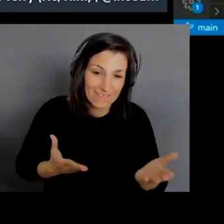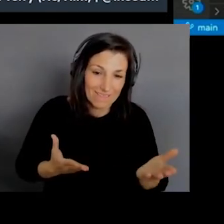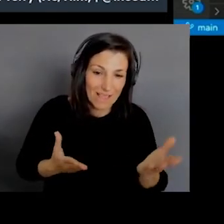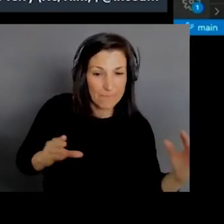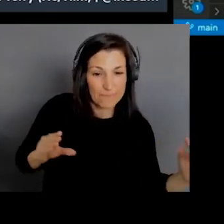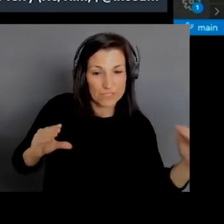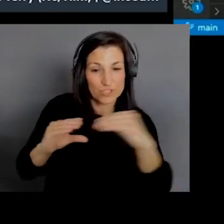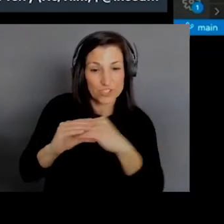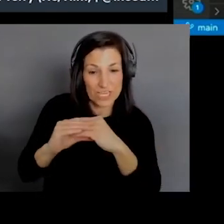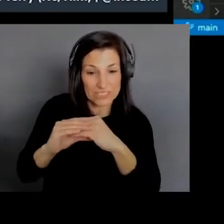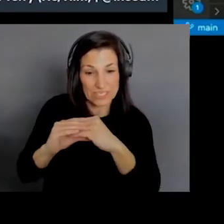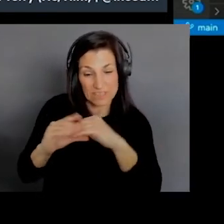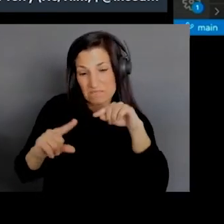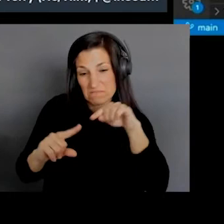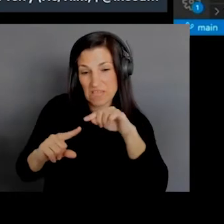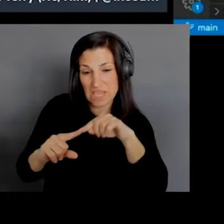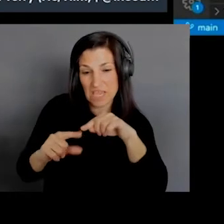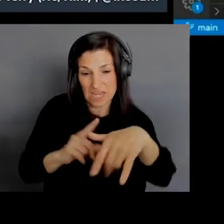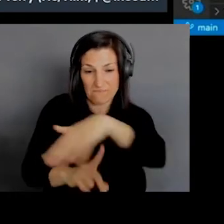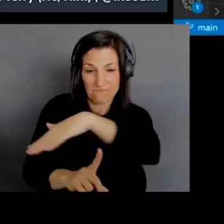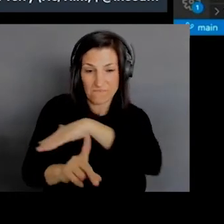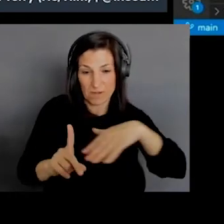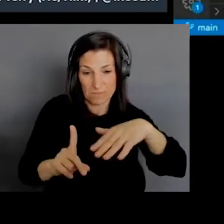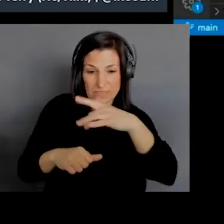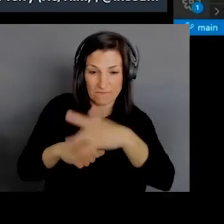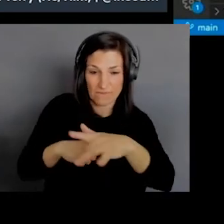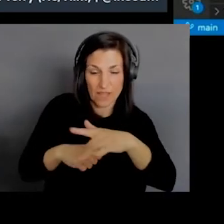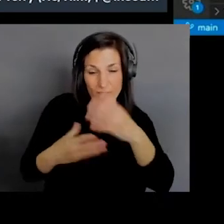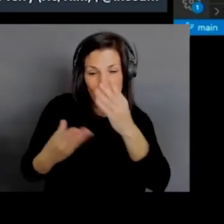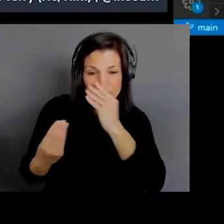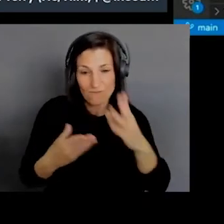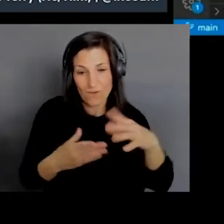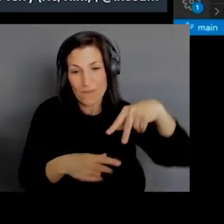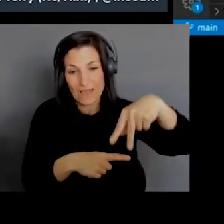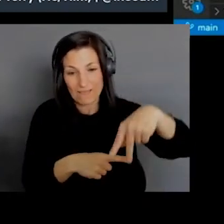because I wanna let my Lambda function know which to table to write to.